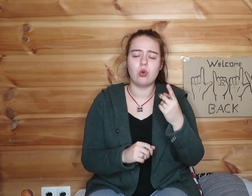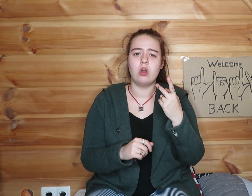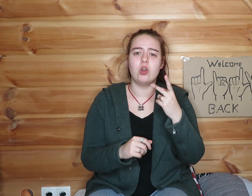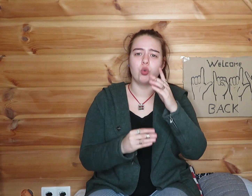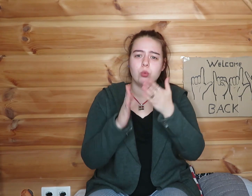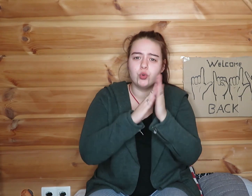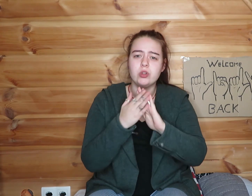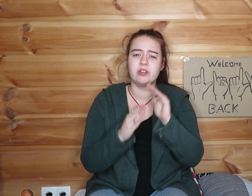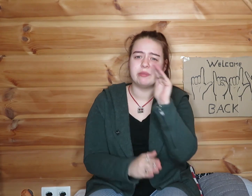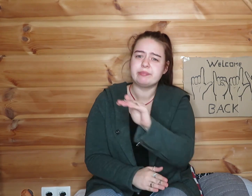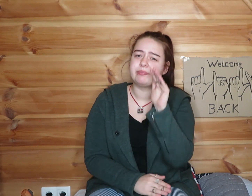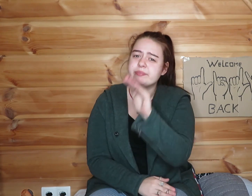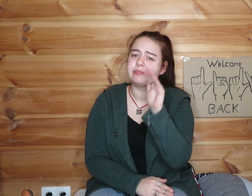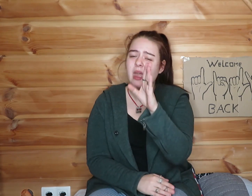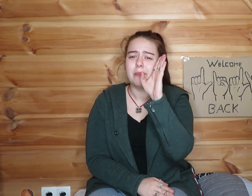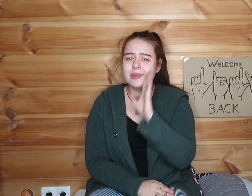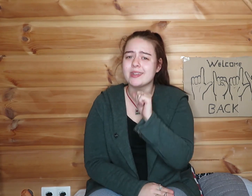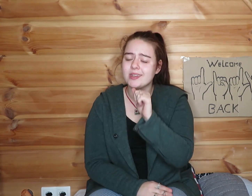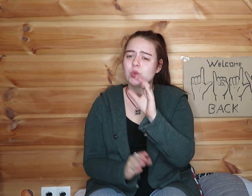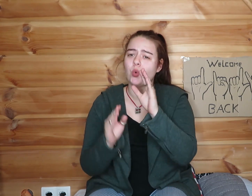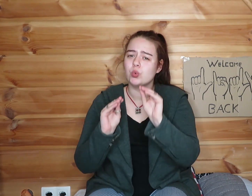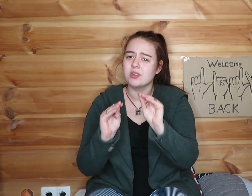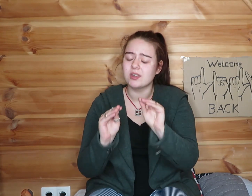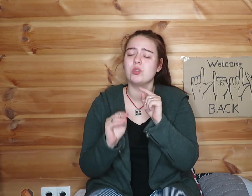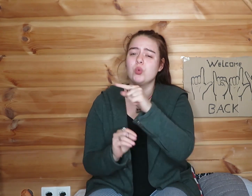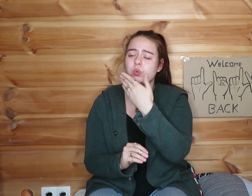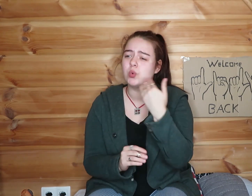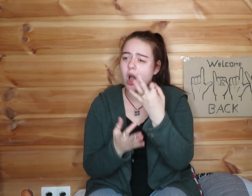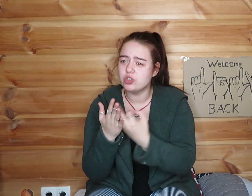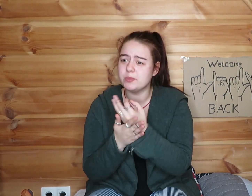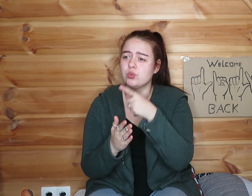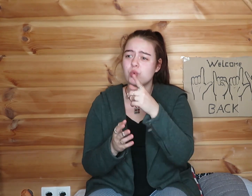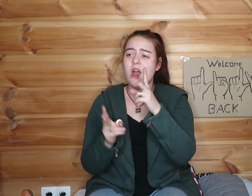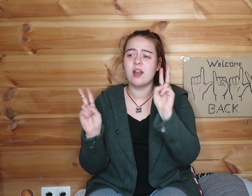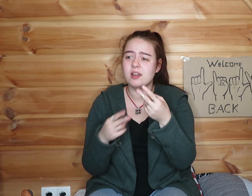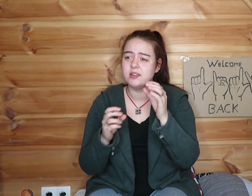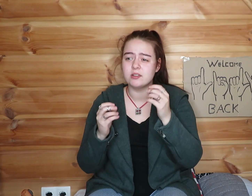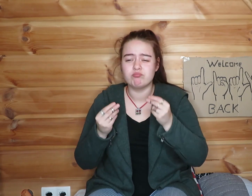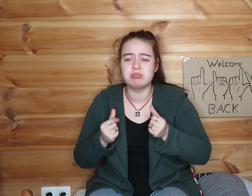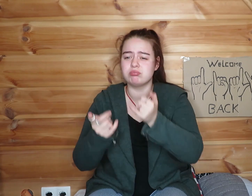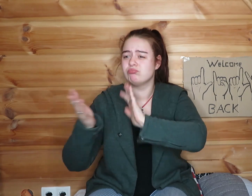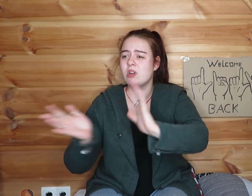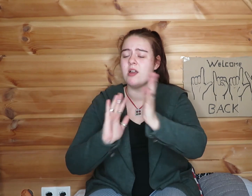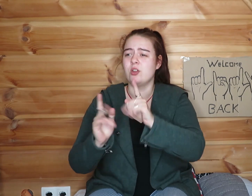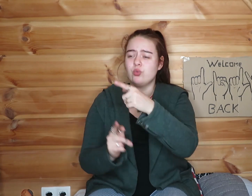Our community often tries to reach out to these people, so they won´t teach. They are not licensed, they are not fluent and they don´t know